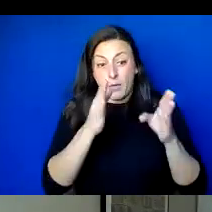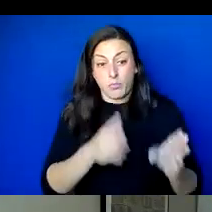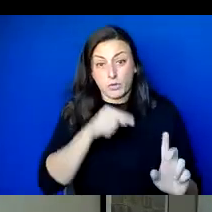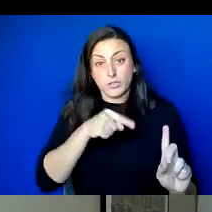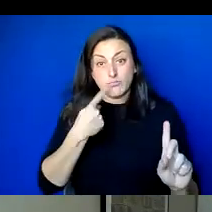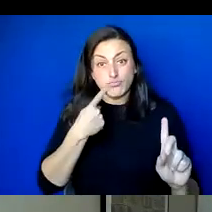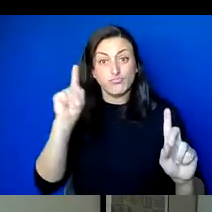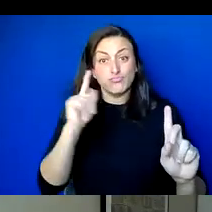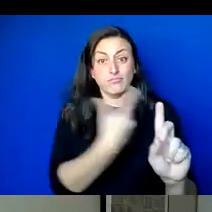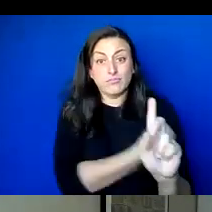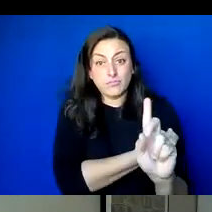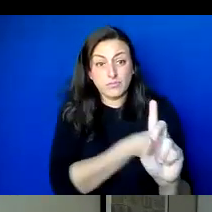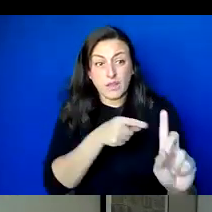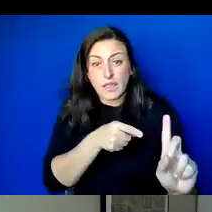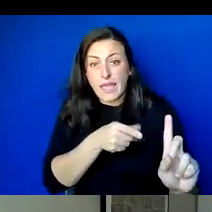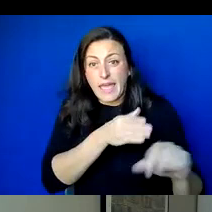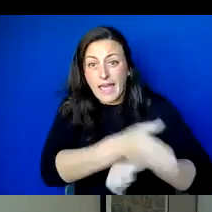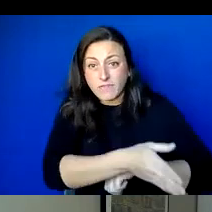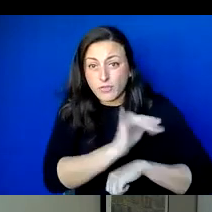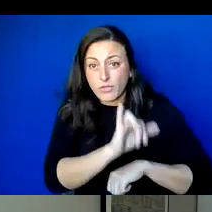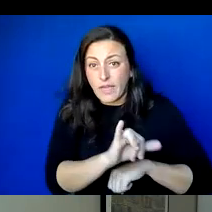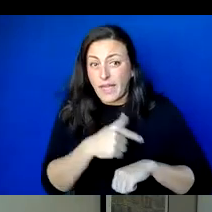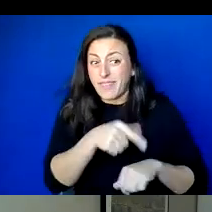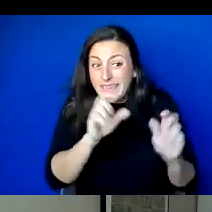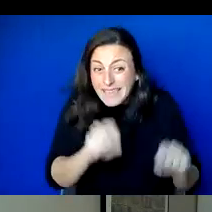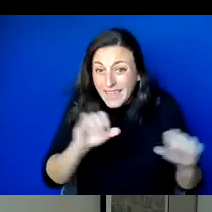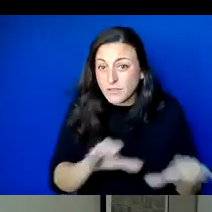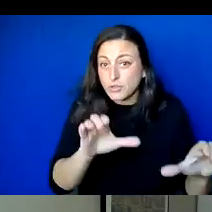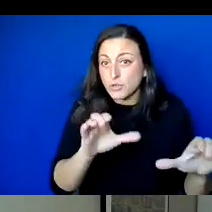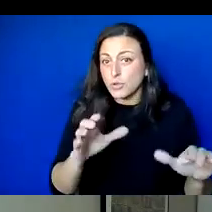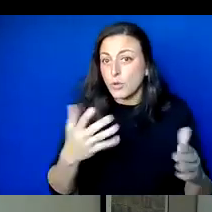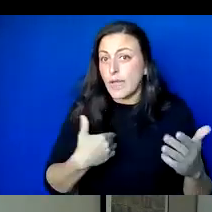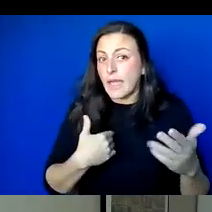what can they not do, what doors are open, and what remain closed for now? Thank you.